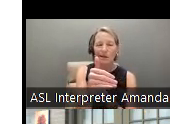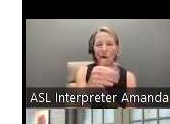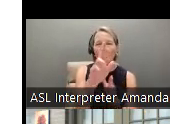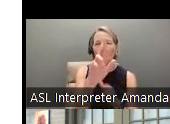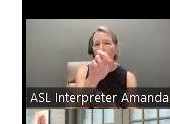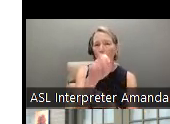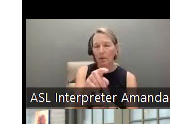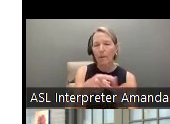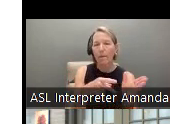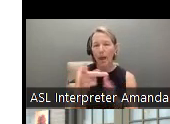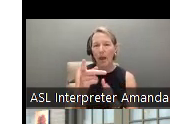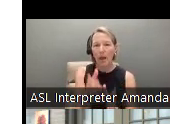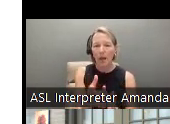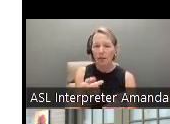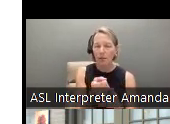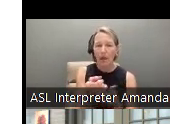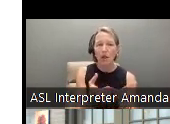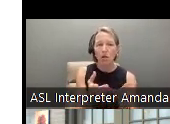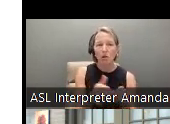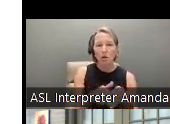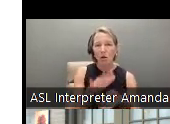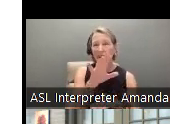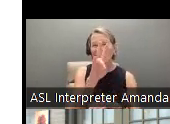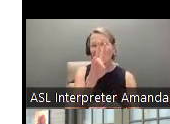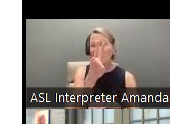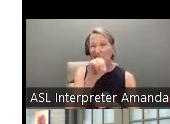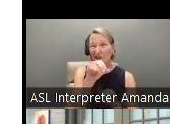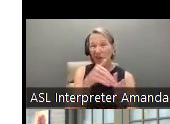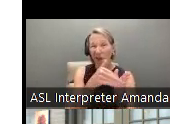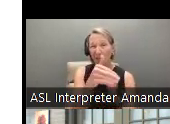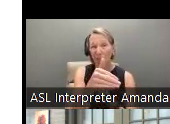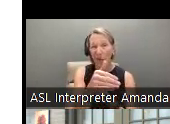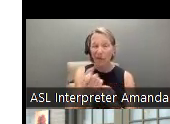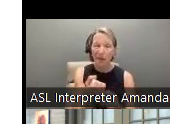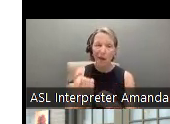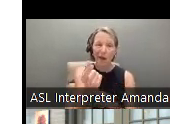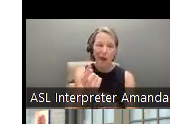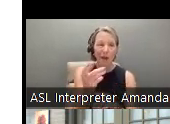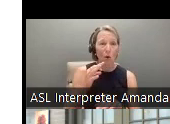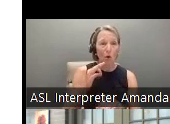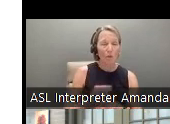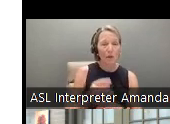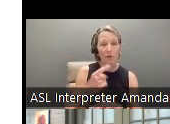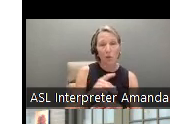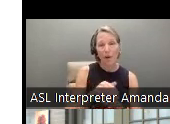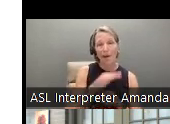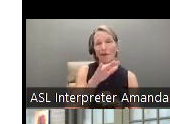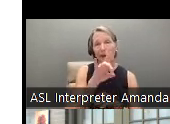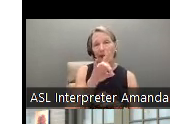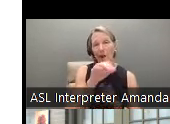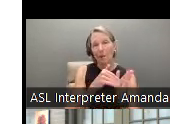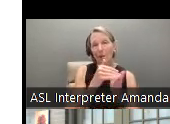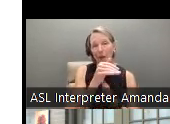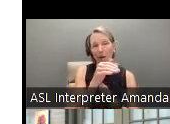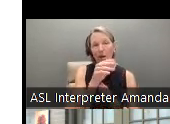payees managing over 70 billion in annual benefits for over 8 million beneficiaries um next slide